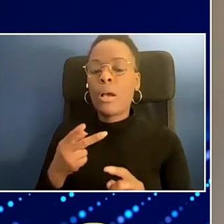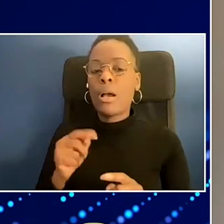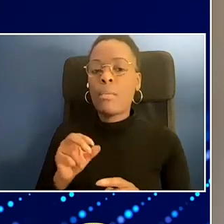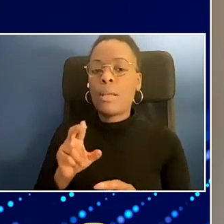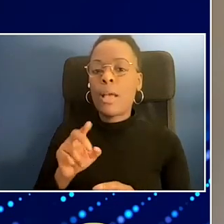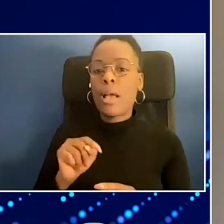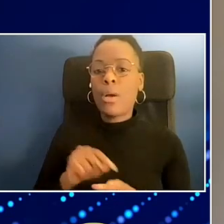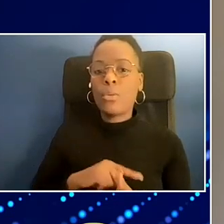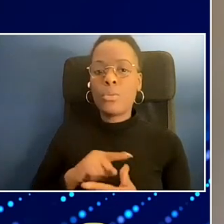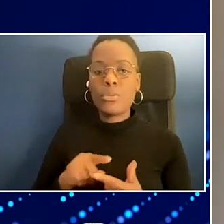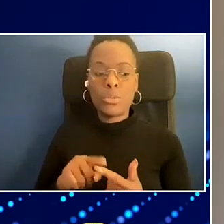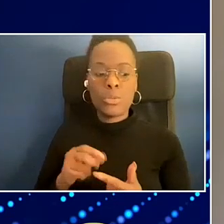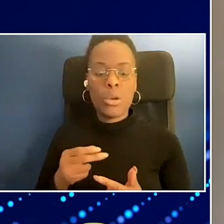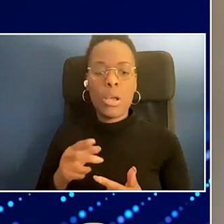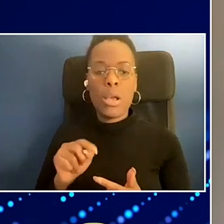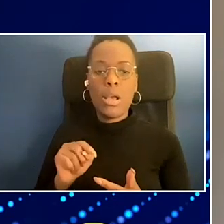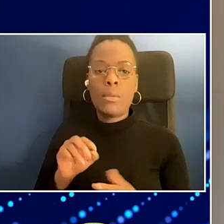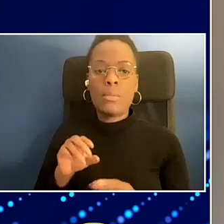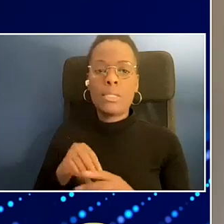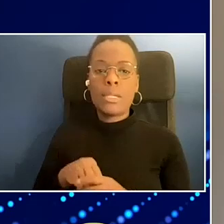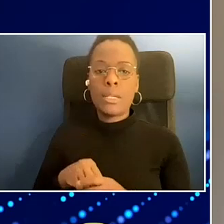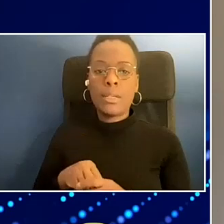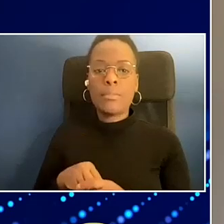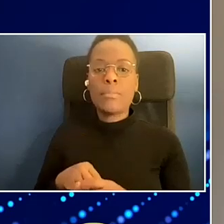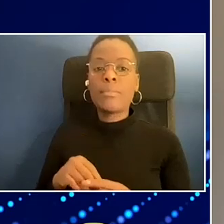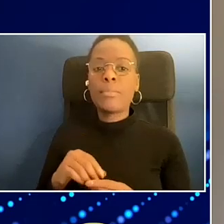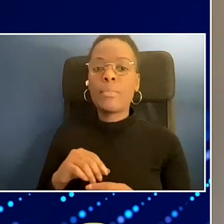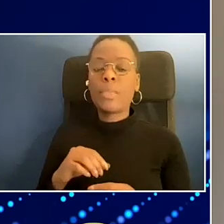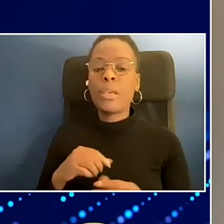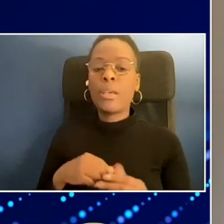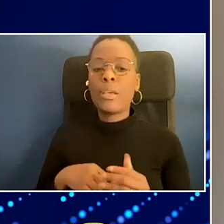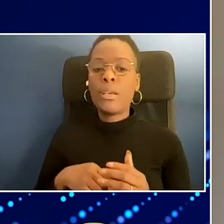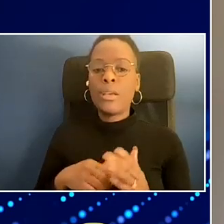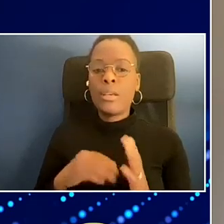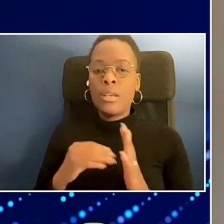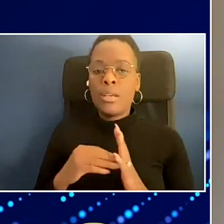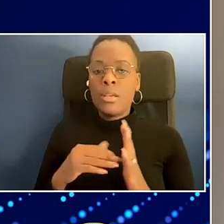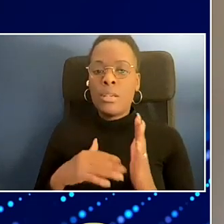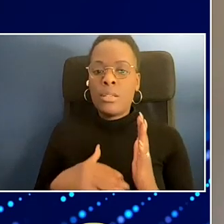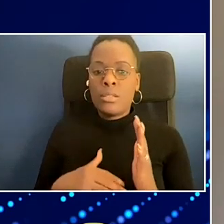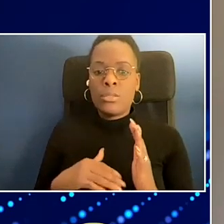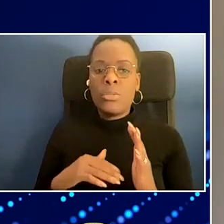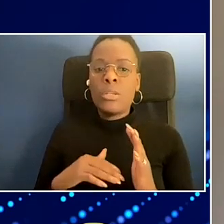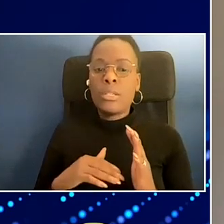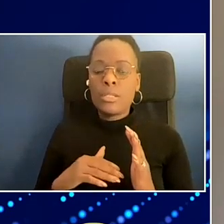the original price, most students attempt to access their textbooks at no cost, either through online PDFs or libraries.